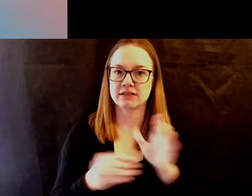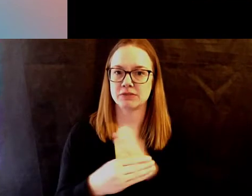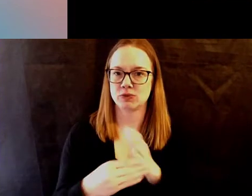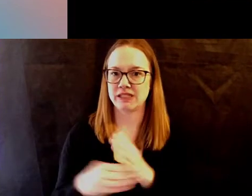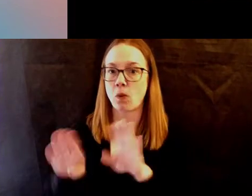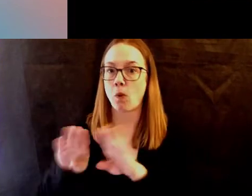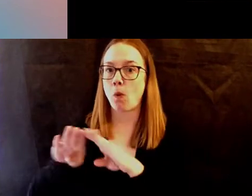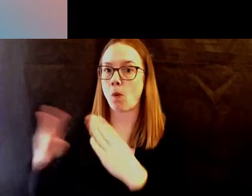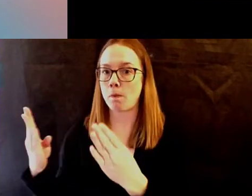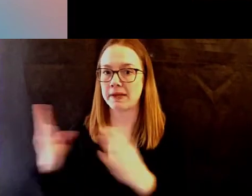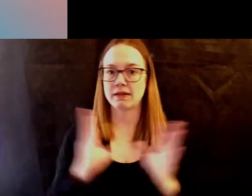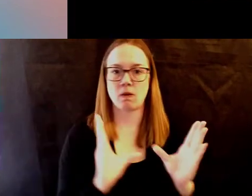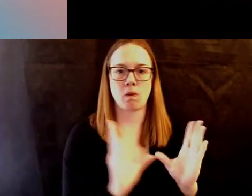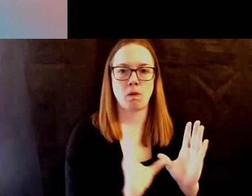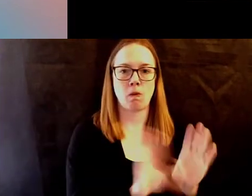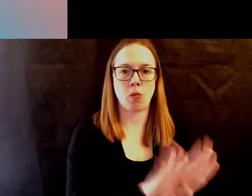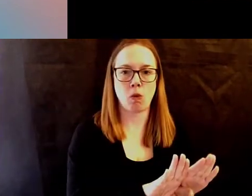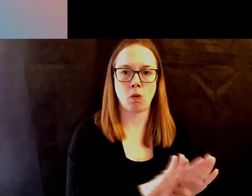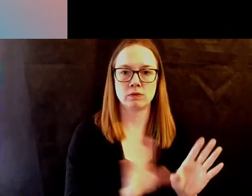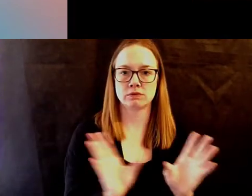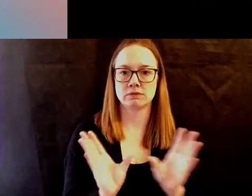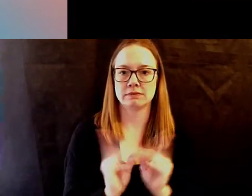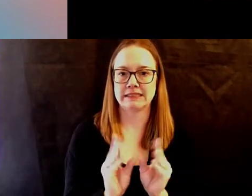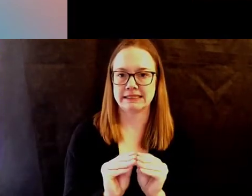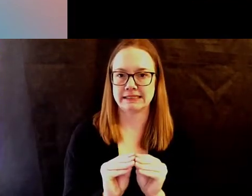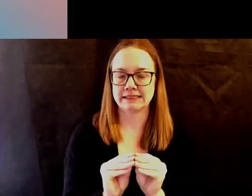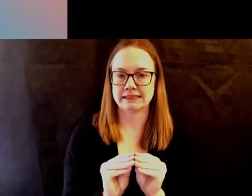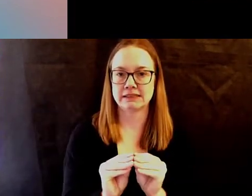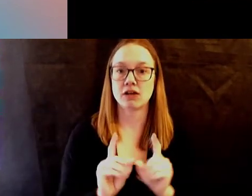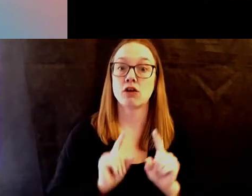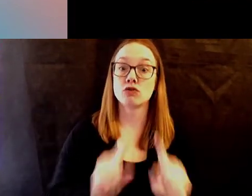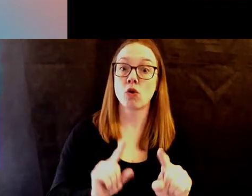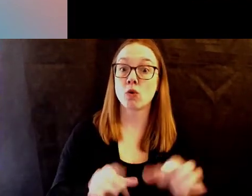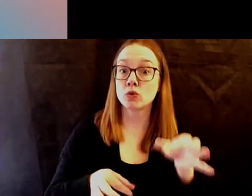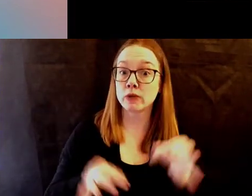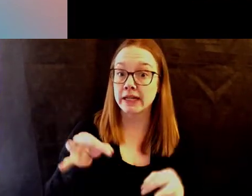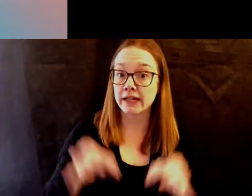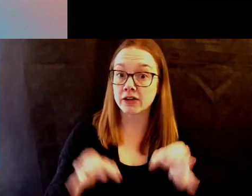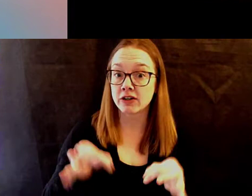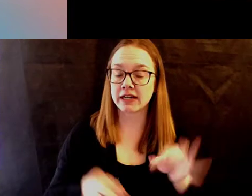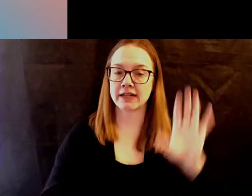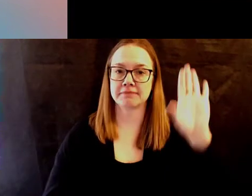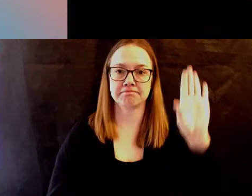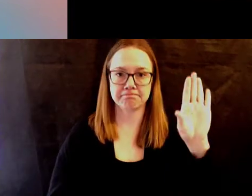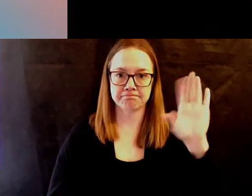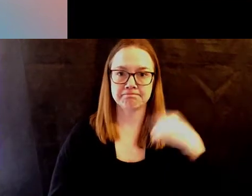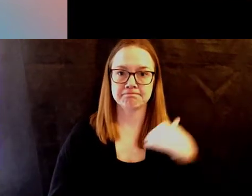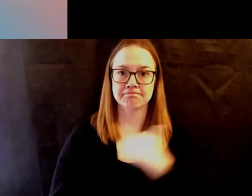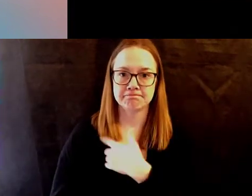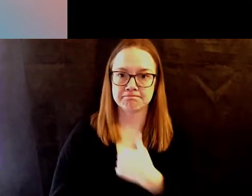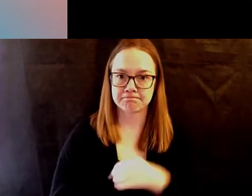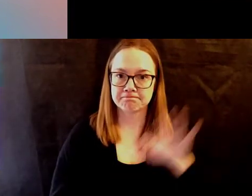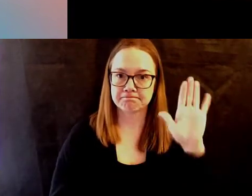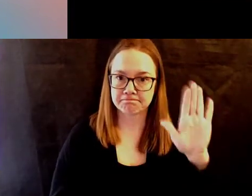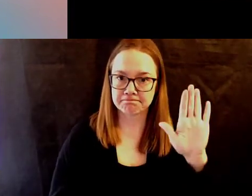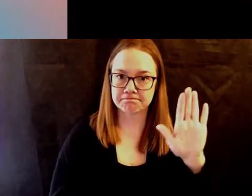closed meetings, testifying at hearings, how to track legislation, and we'll kind of